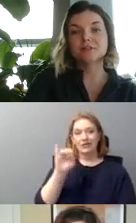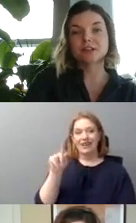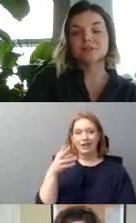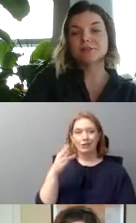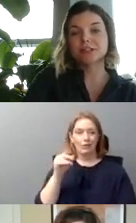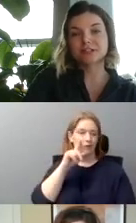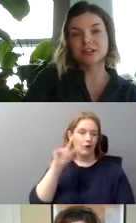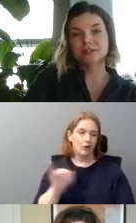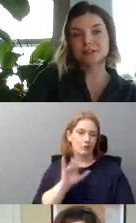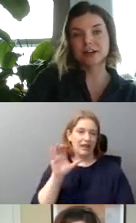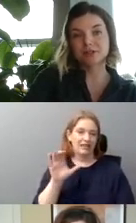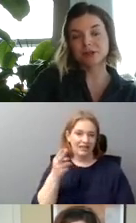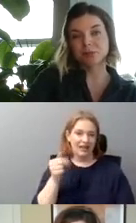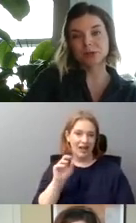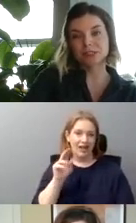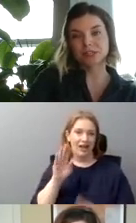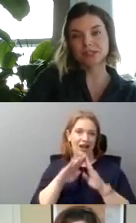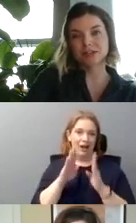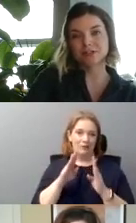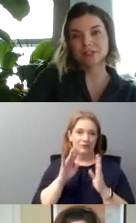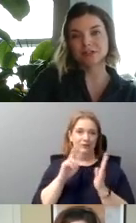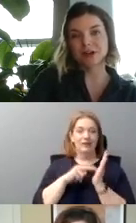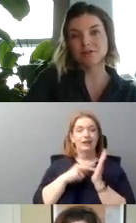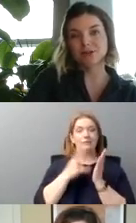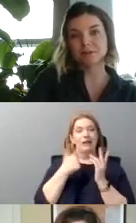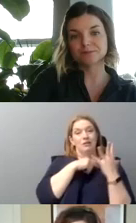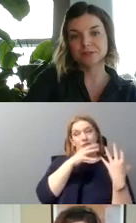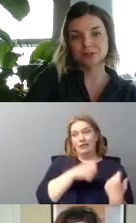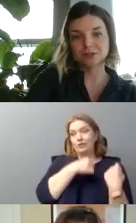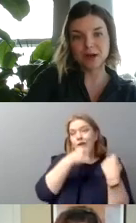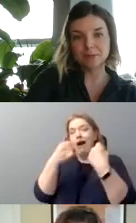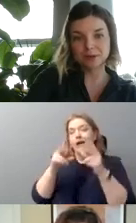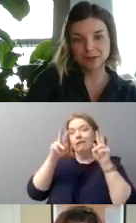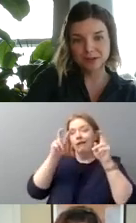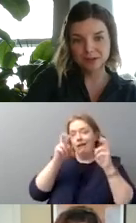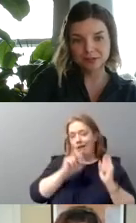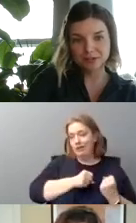leaving roughly a 10 hour drive between Boise and San Francisco, California. So this map gives you